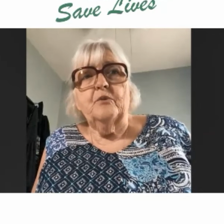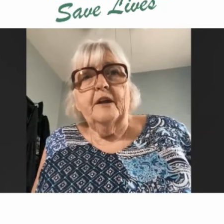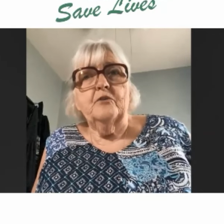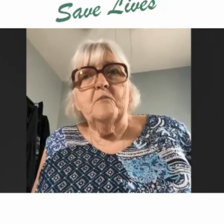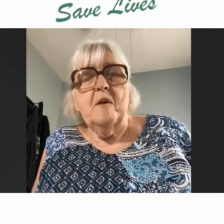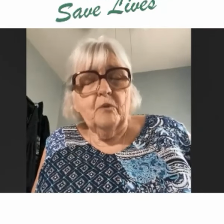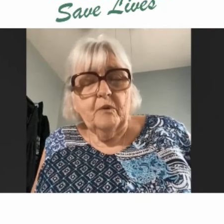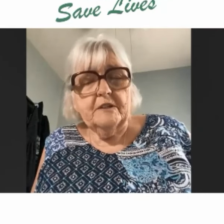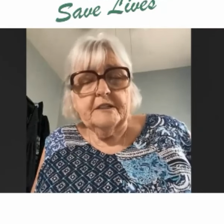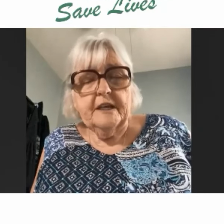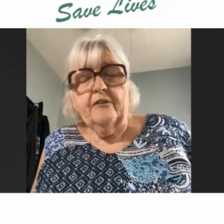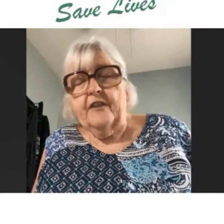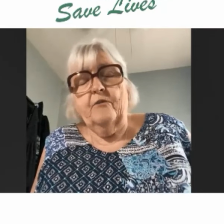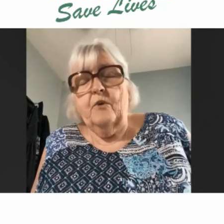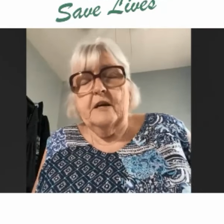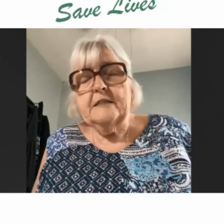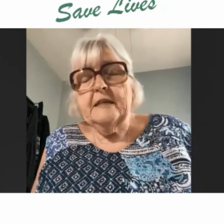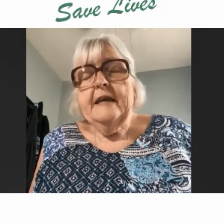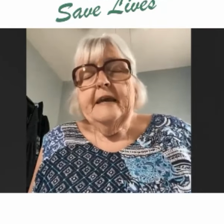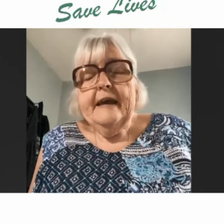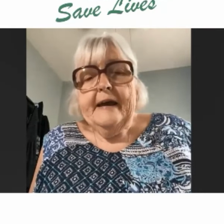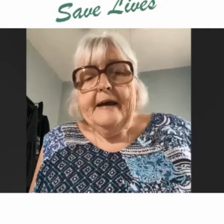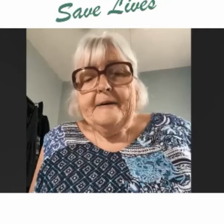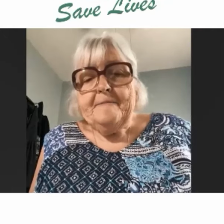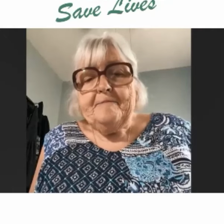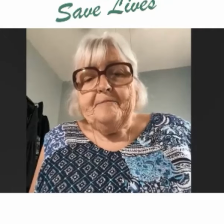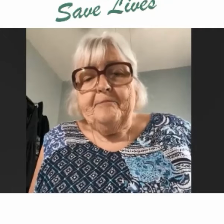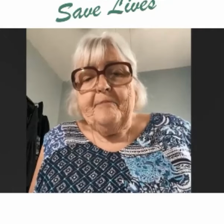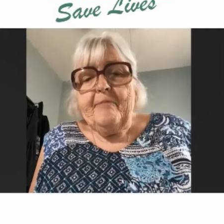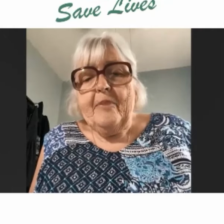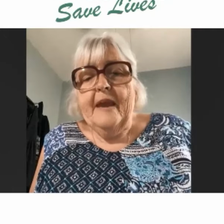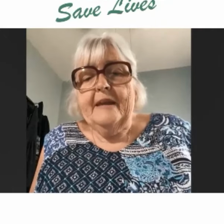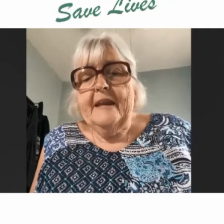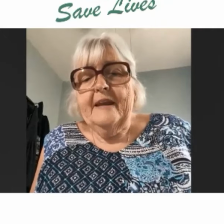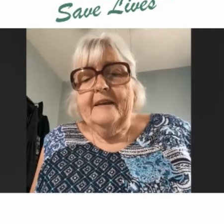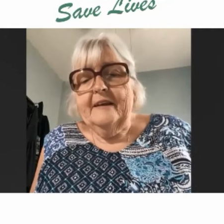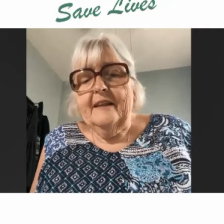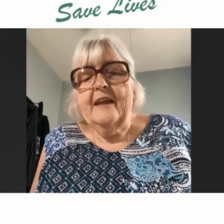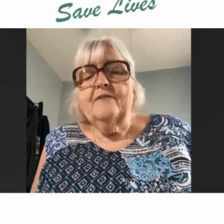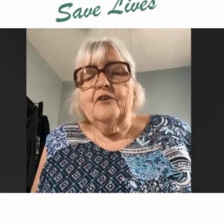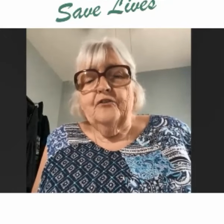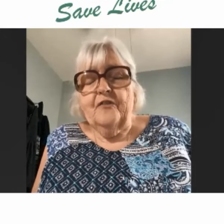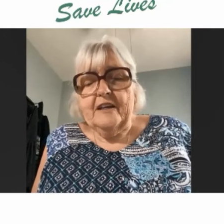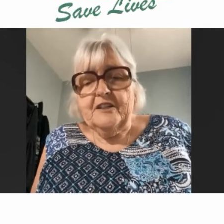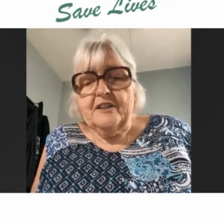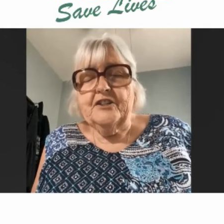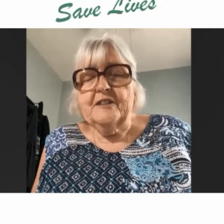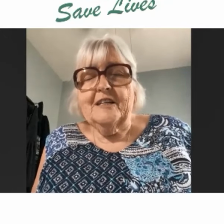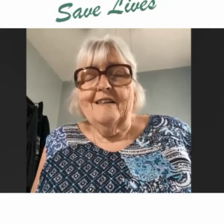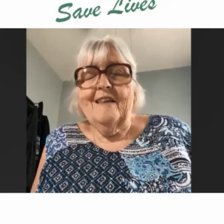I can remember what a scare that was. And a lot of those vaccinations had a lot